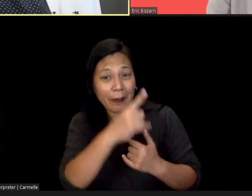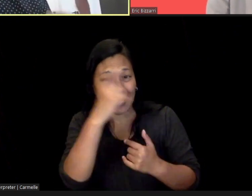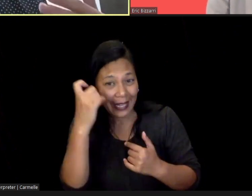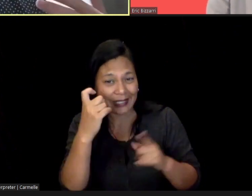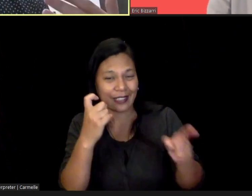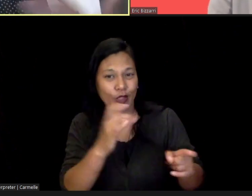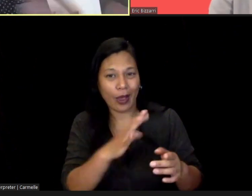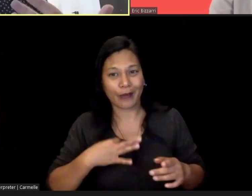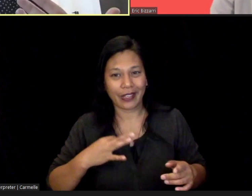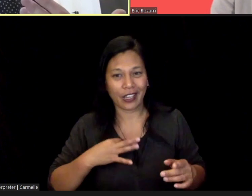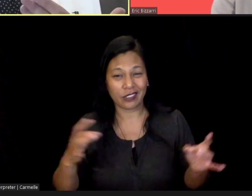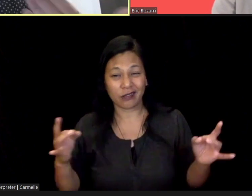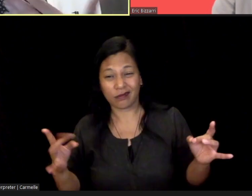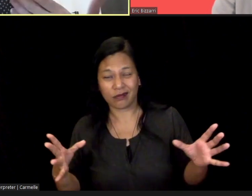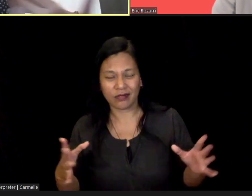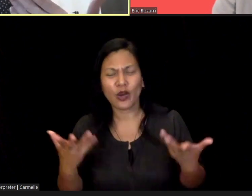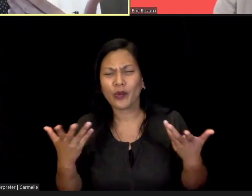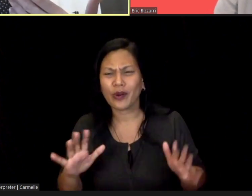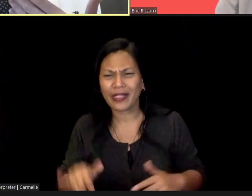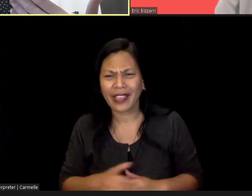Like we, we want, you know, we look better at the CMF.